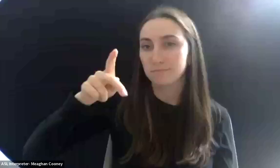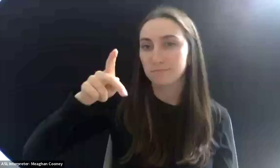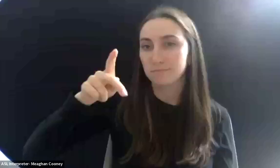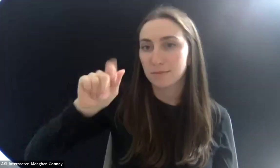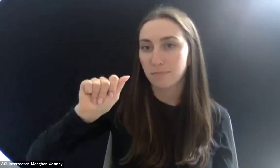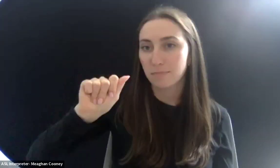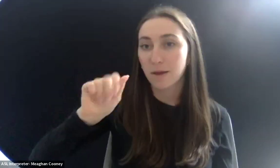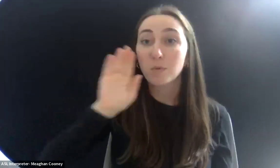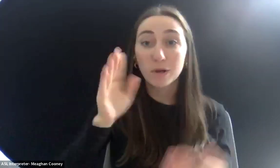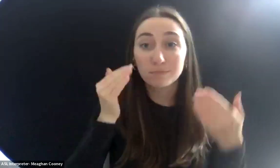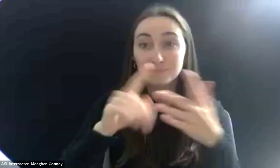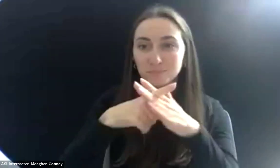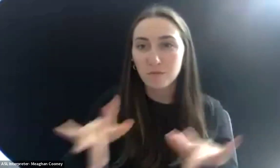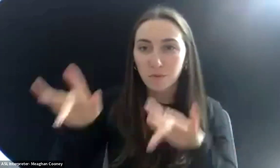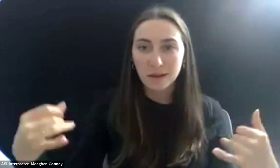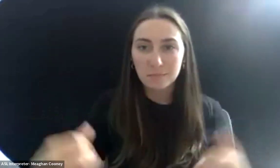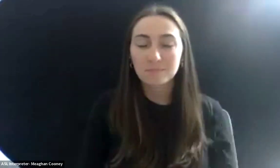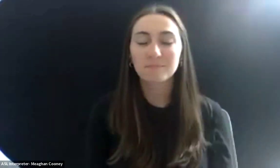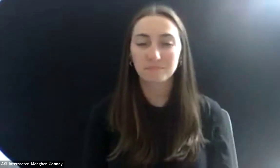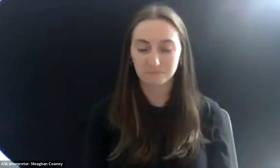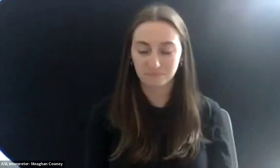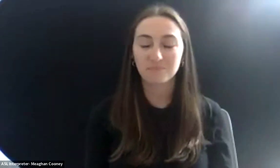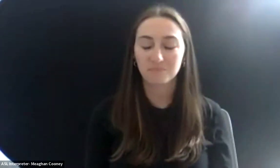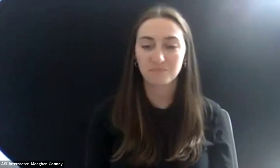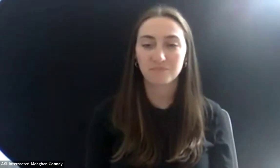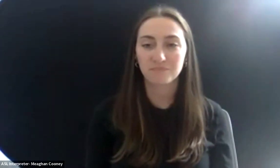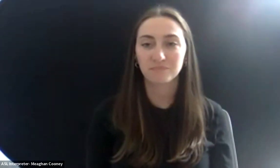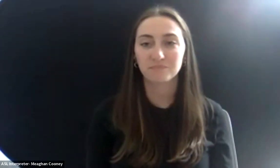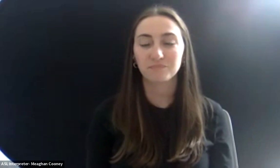And thank you and we'll and we'll begin.